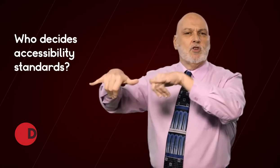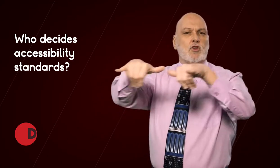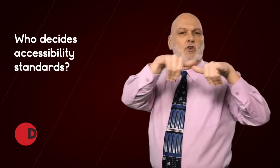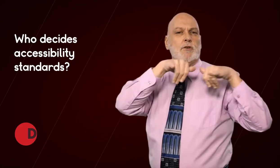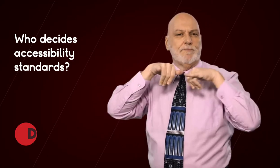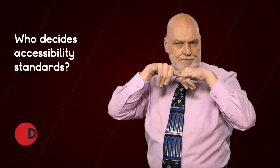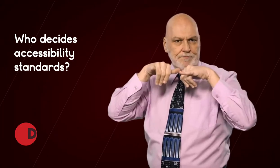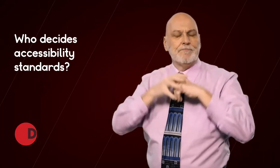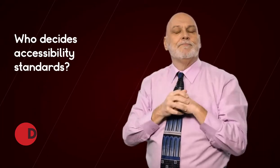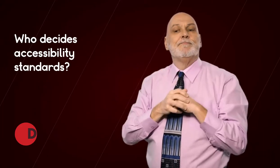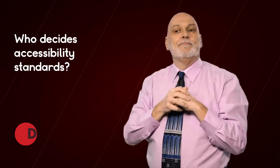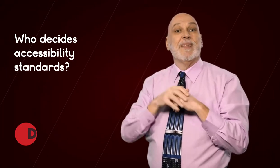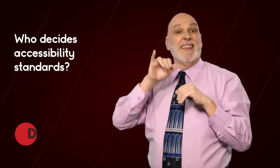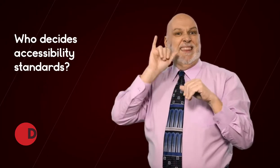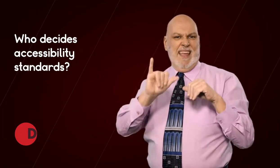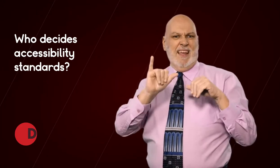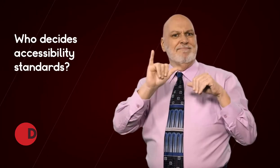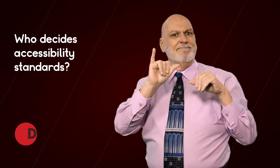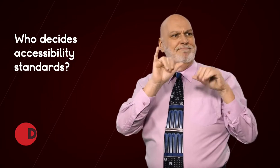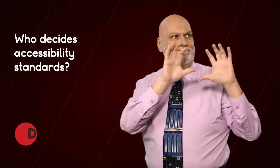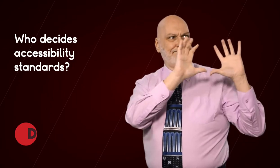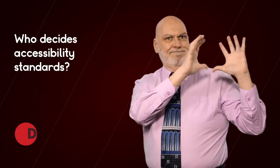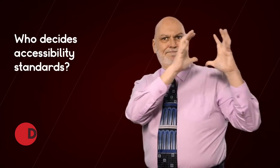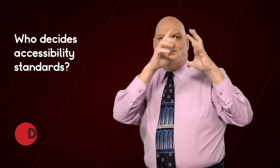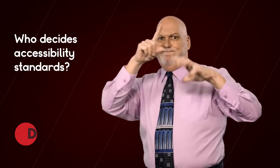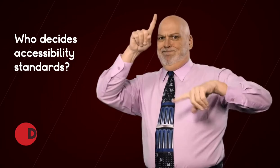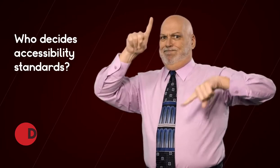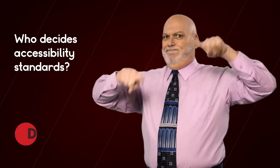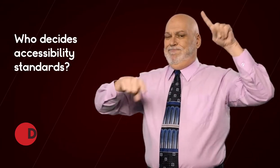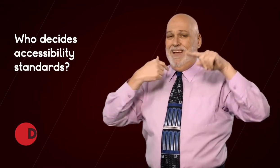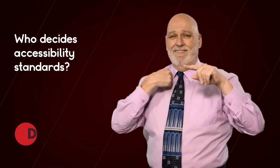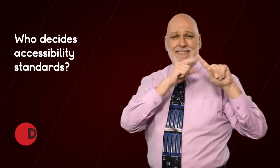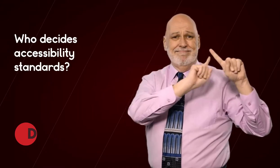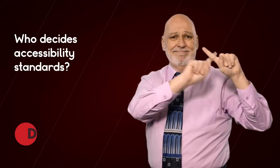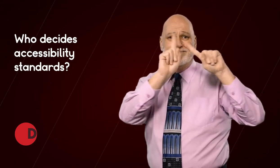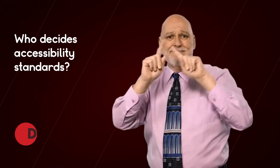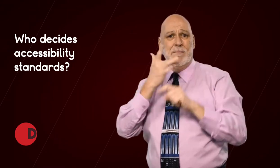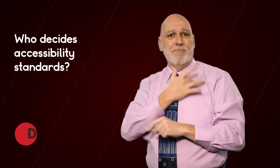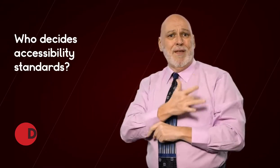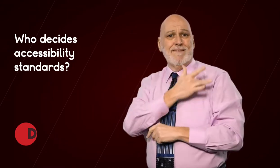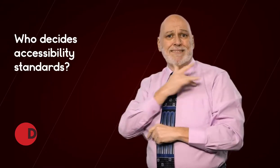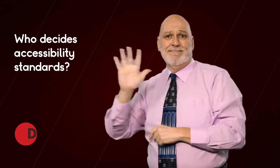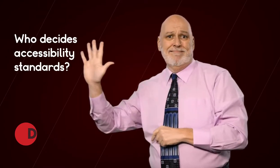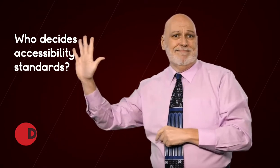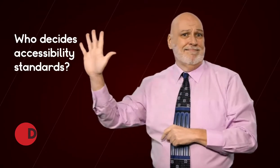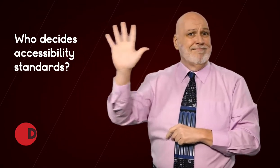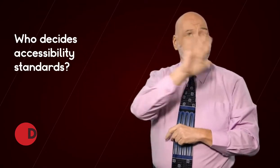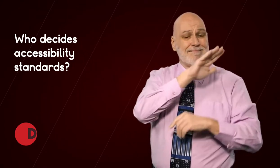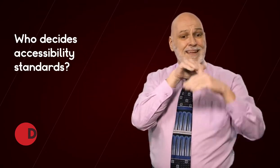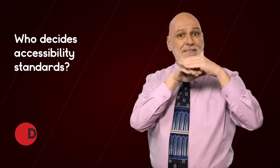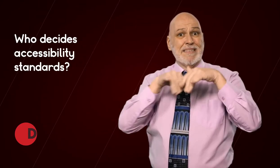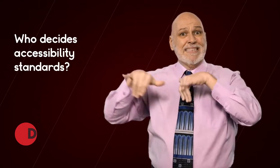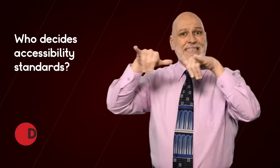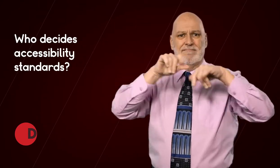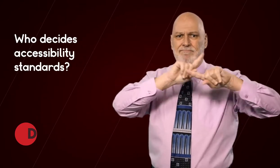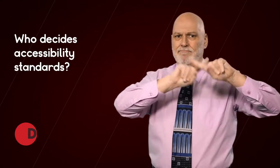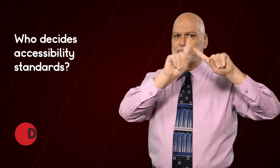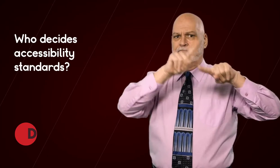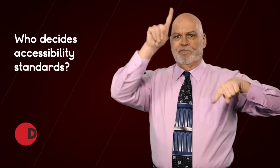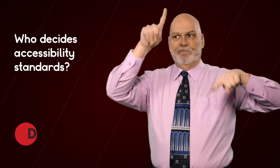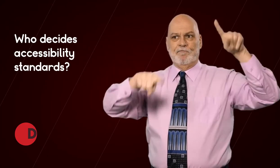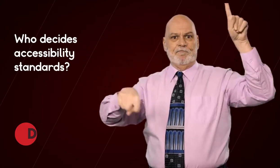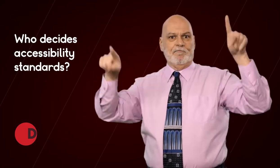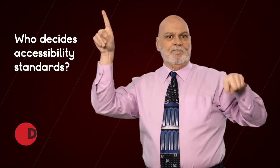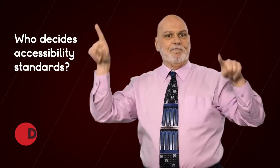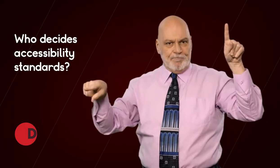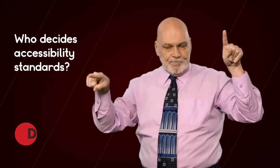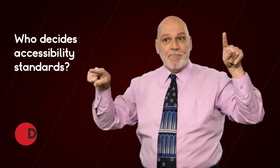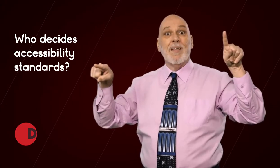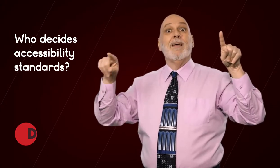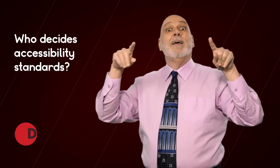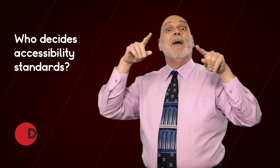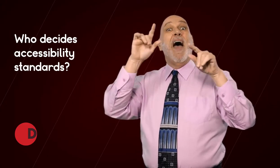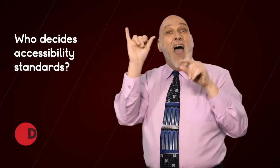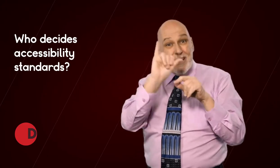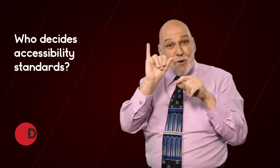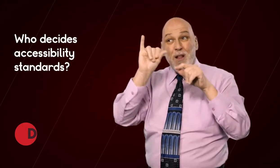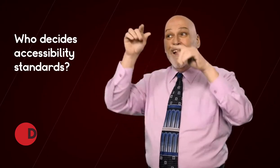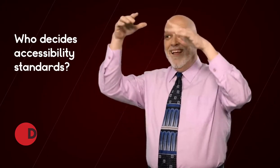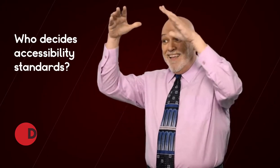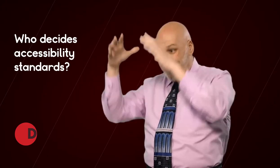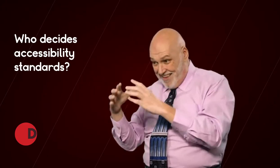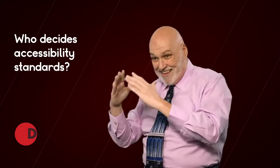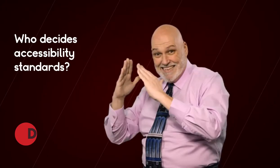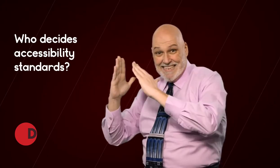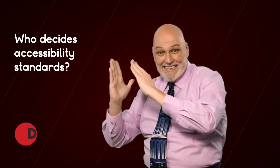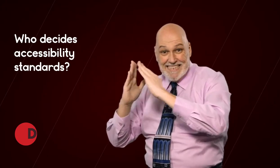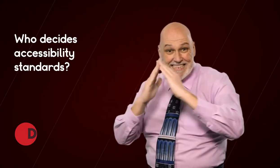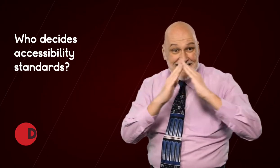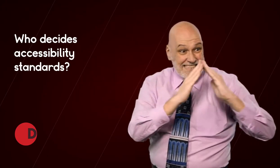accessibility standards that vary from province to province